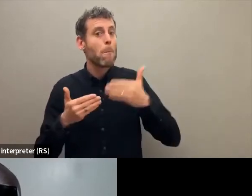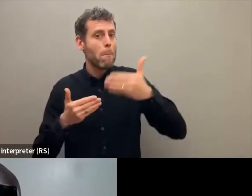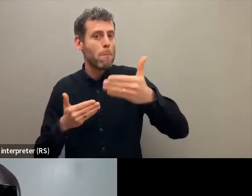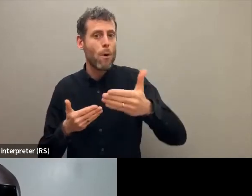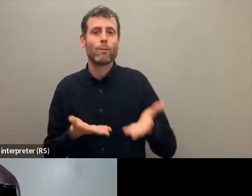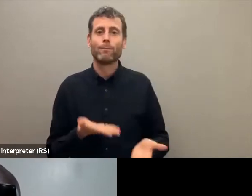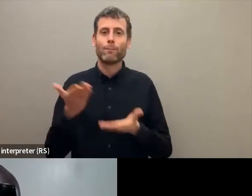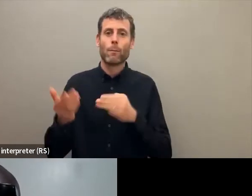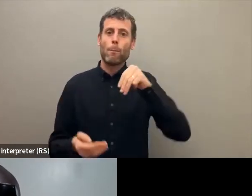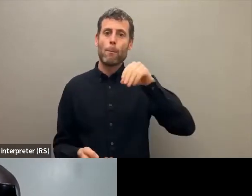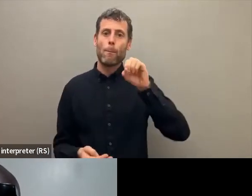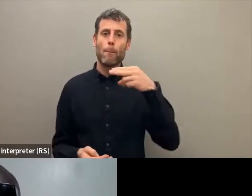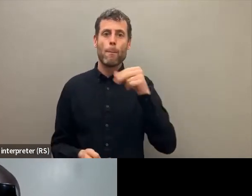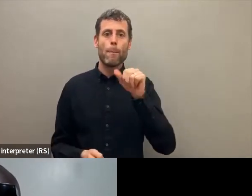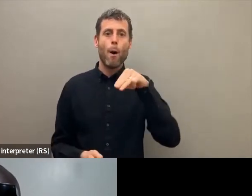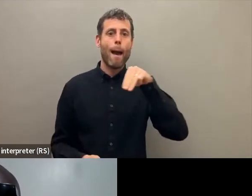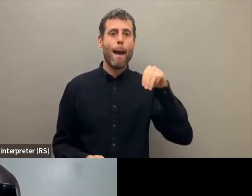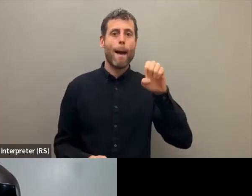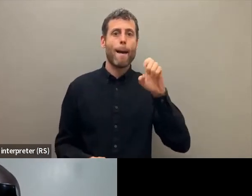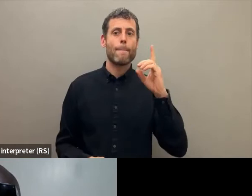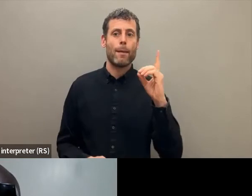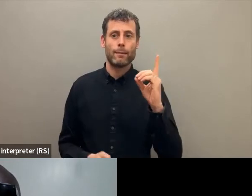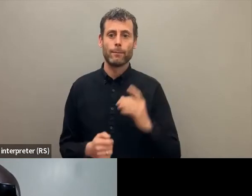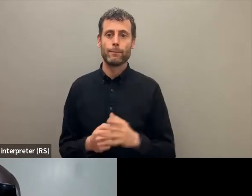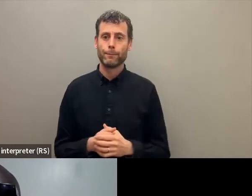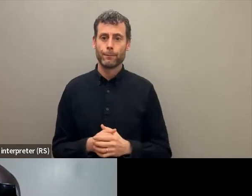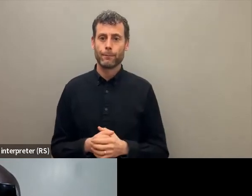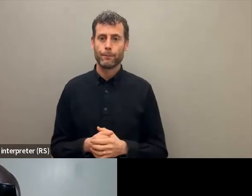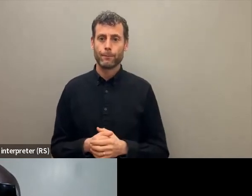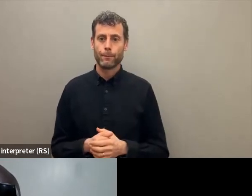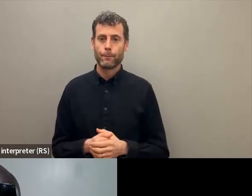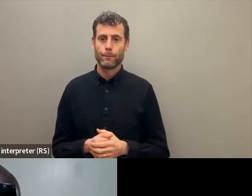Elizabeth Lockwood: We will come back and share that with everybody soon so keep a lookout for it.